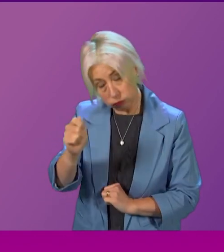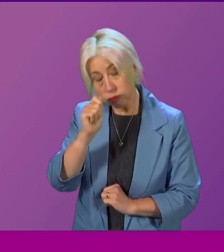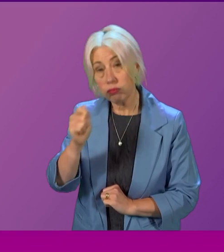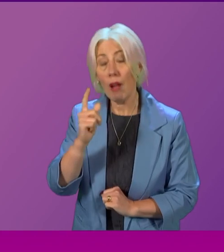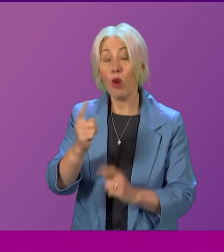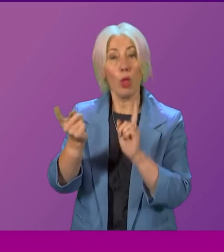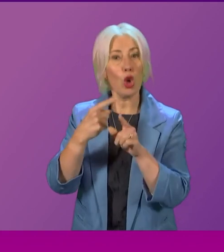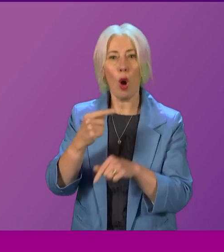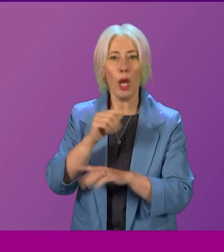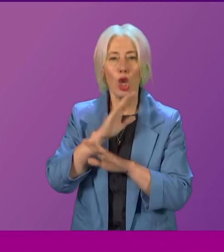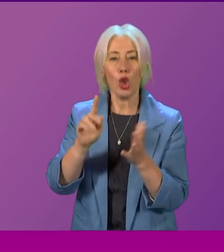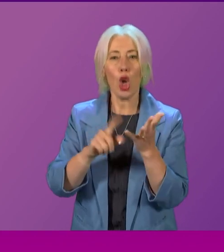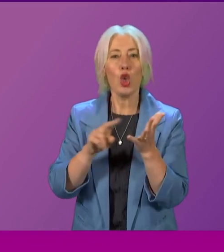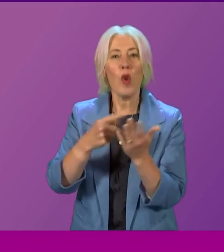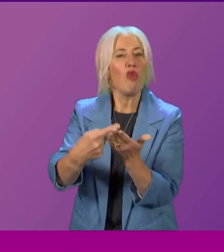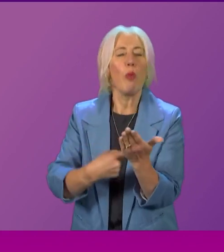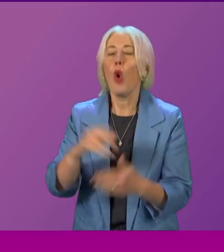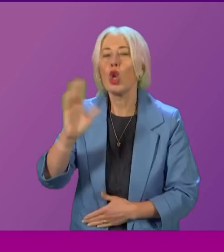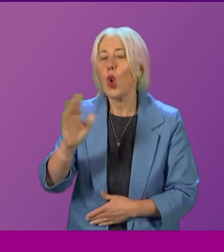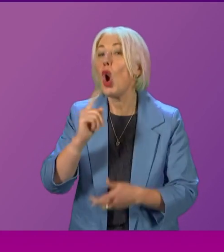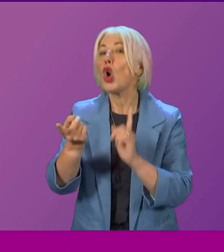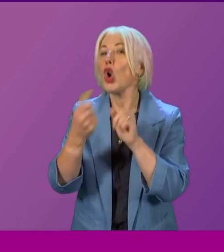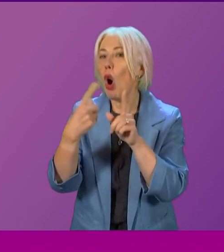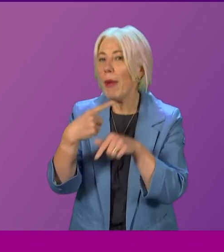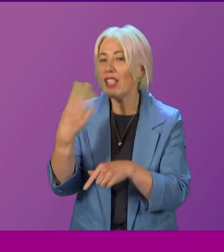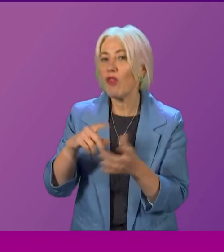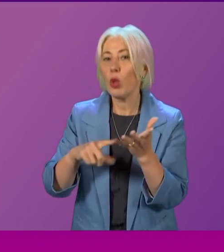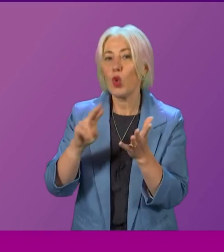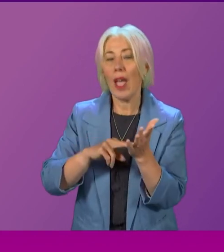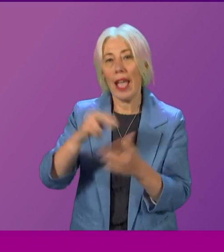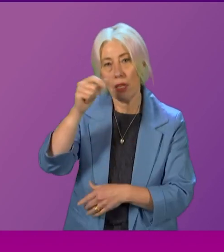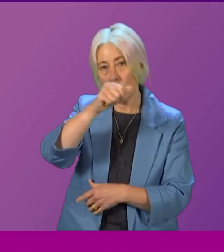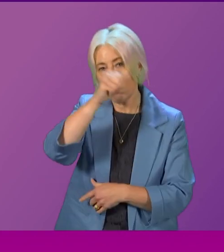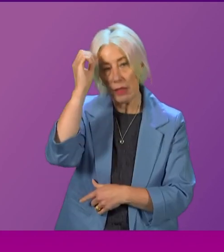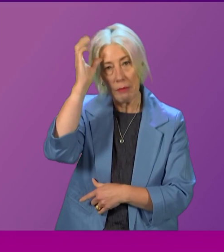not a UN report; those are comments made by a UN special rapporteur—the Cabinet Secretary